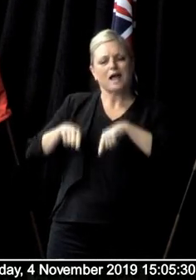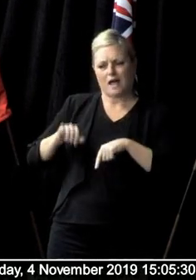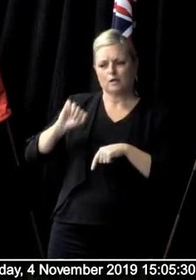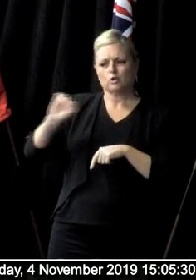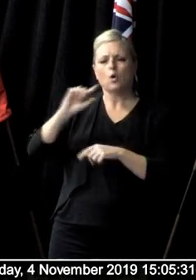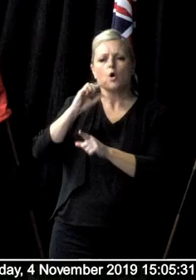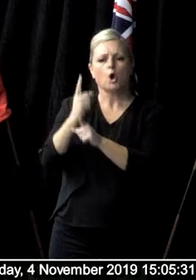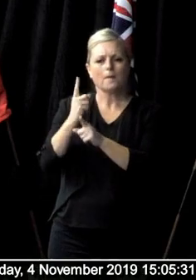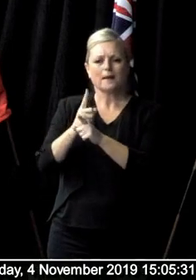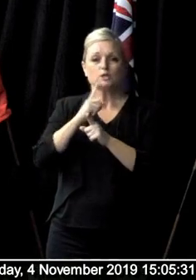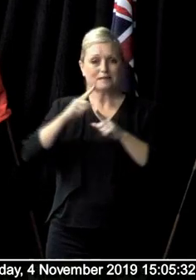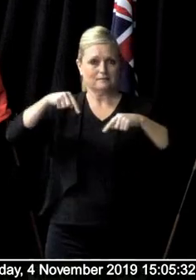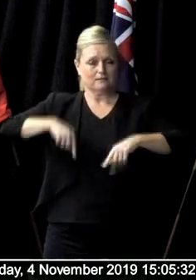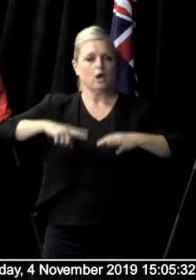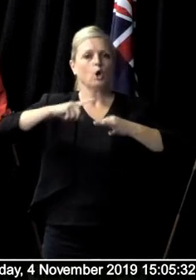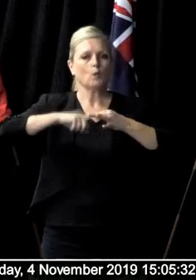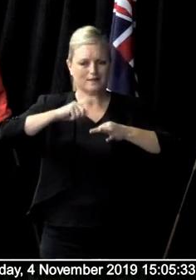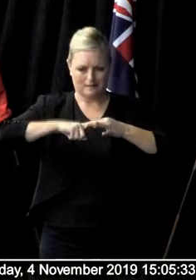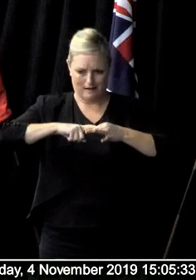In Queensland there have been deliberate and welcome efforts to establish more